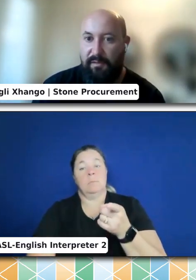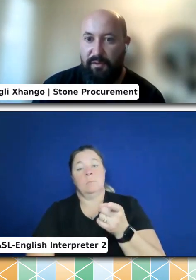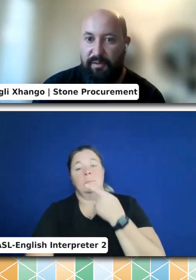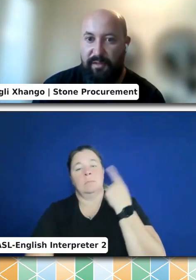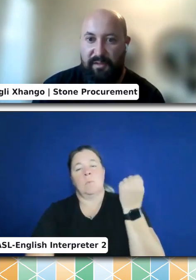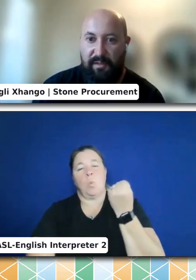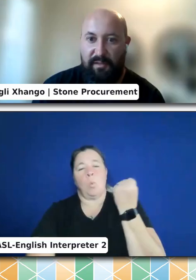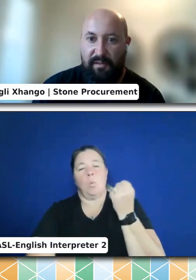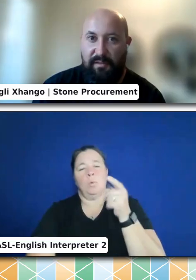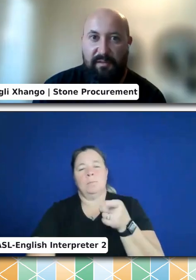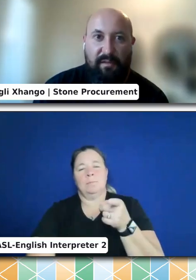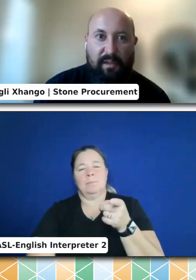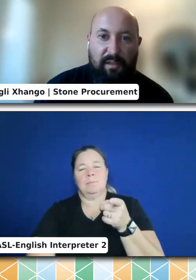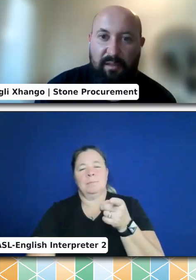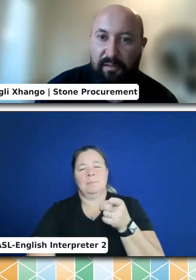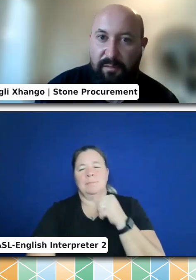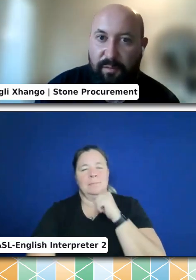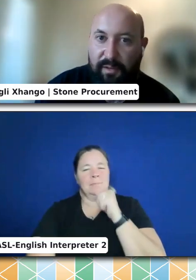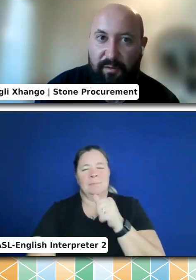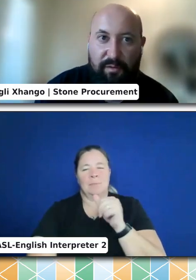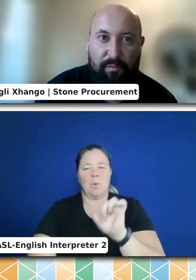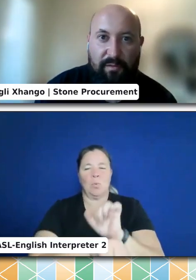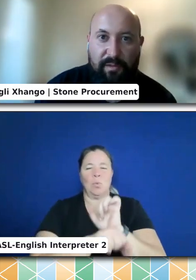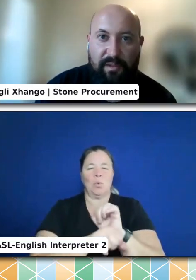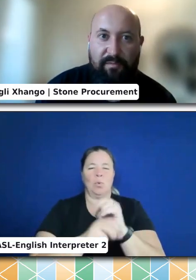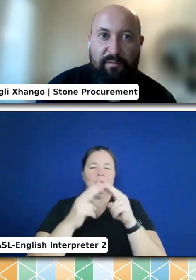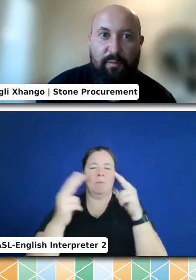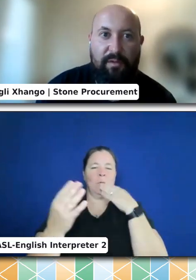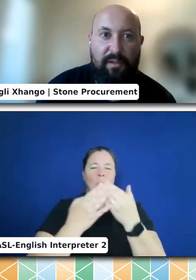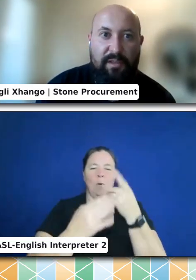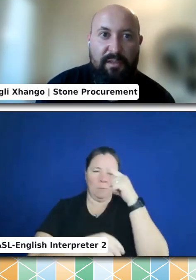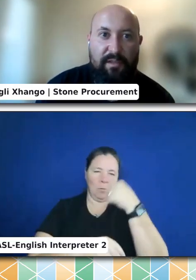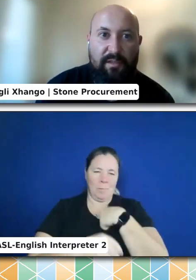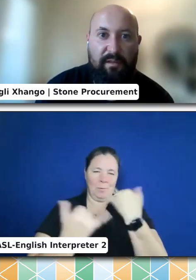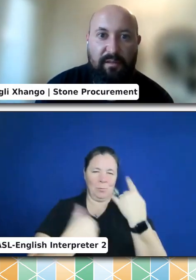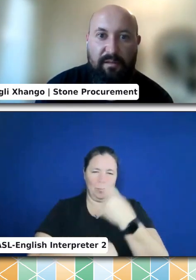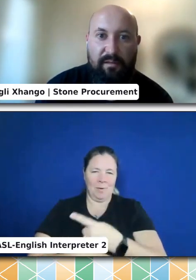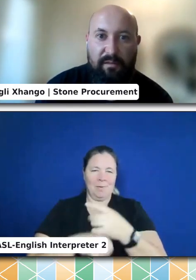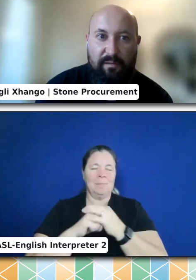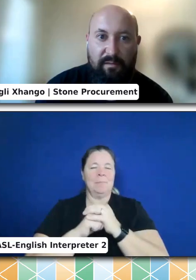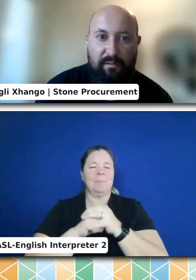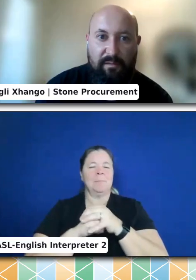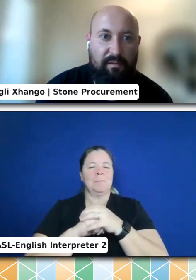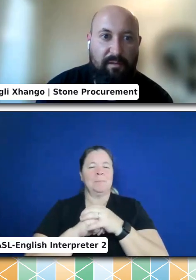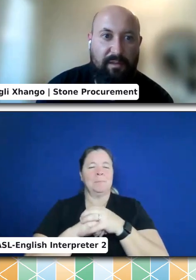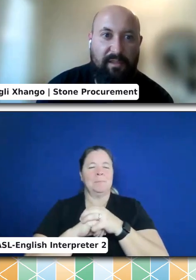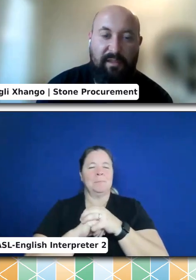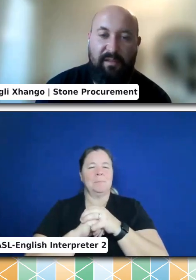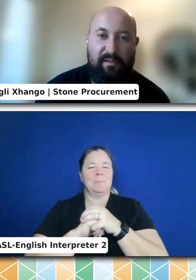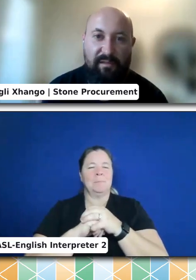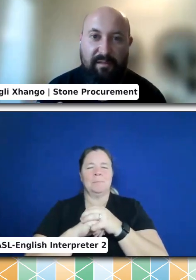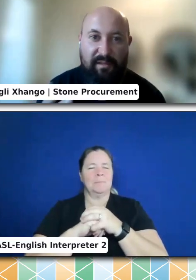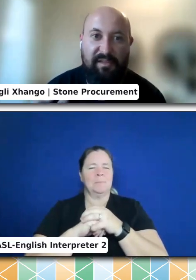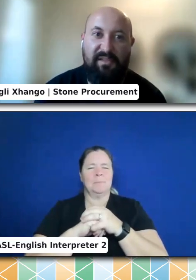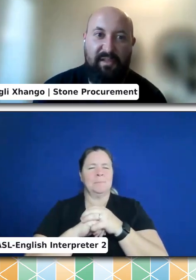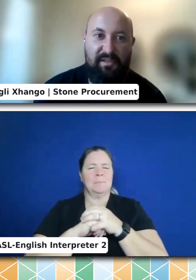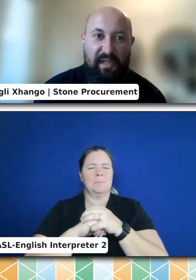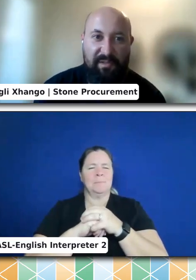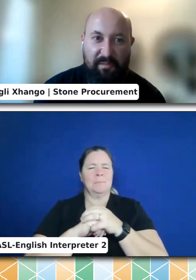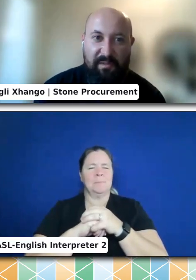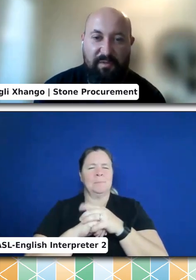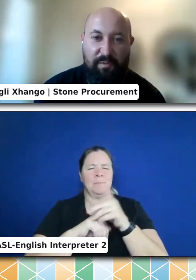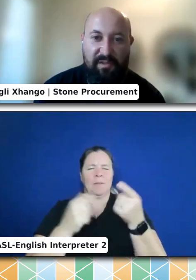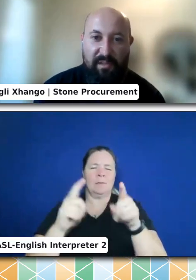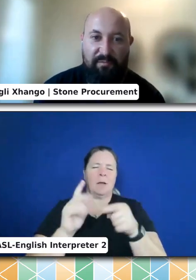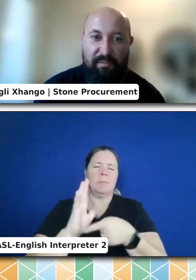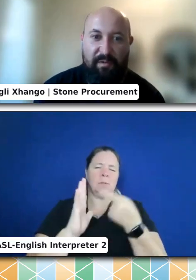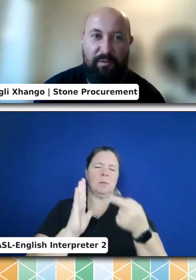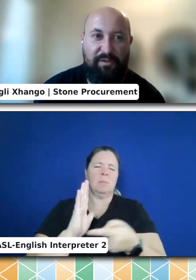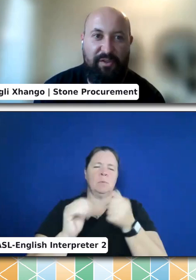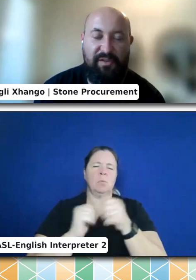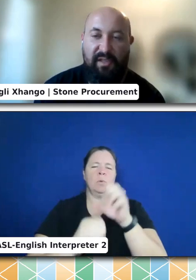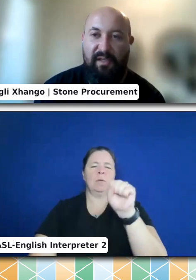Sorry, guys, I think this is not working out too well right now for the… Yeah, it… this does happen sometimes with Sapariba, where it just…